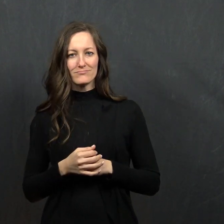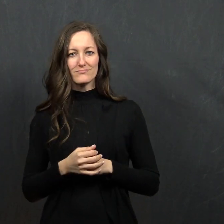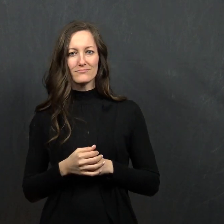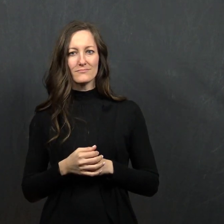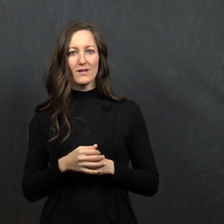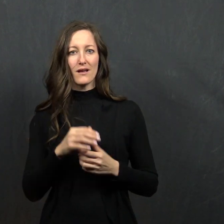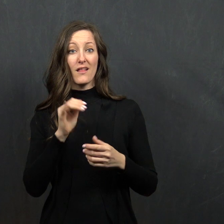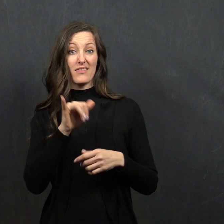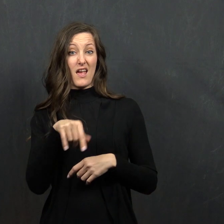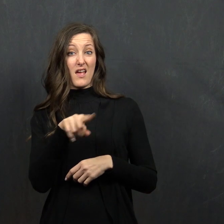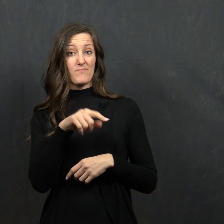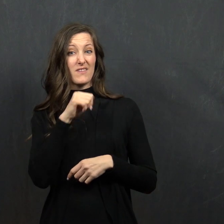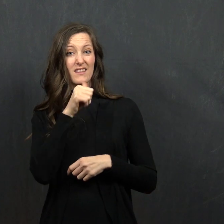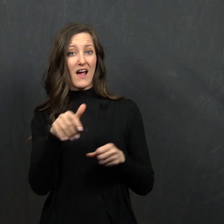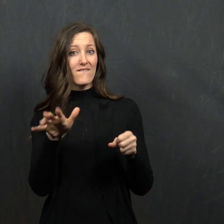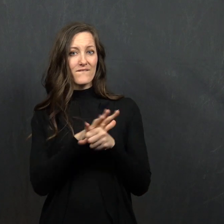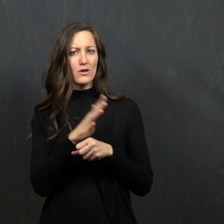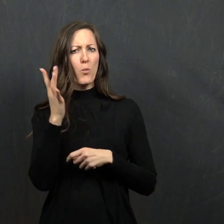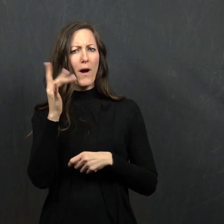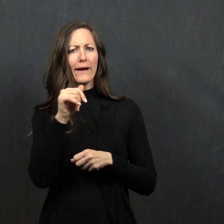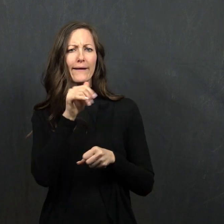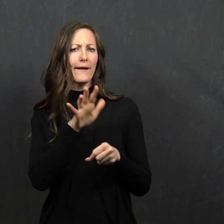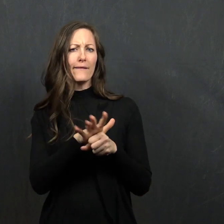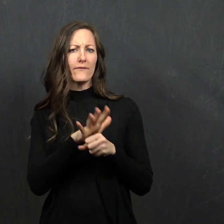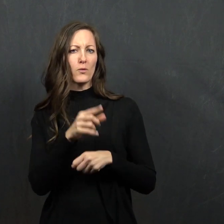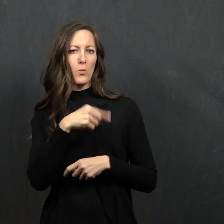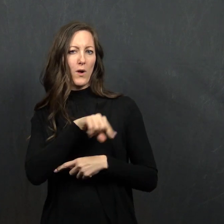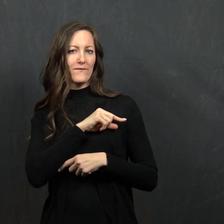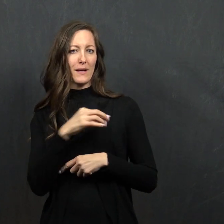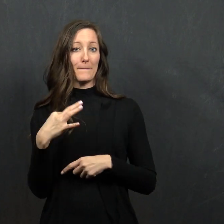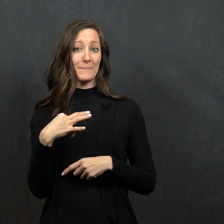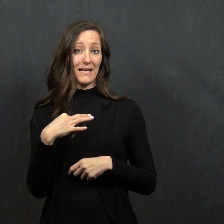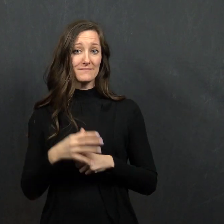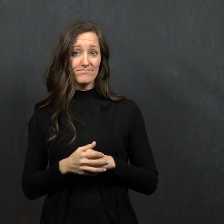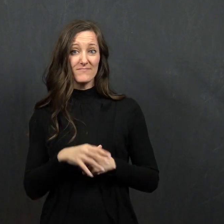that were not filled because of a lack of qualified applicants.